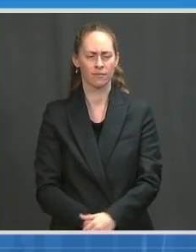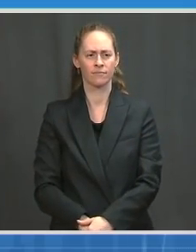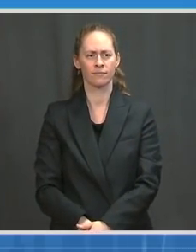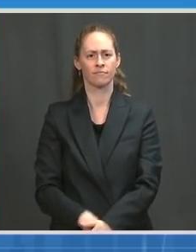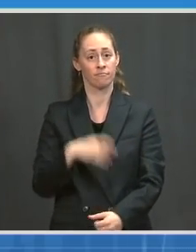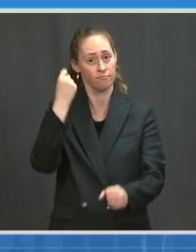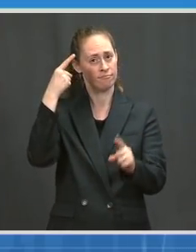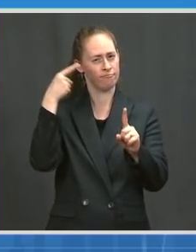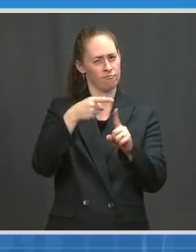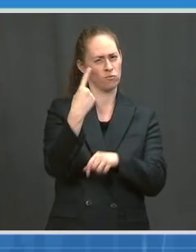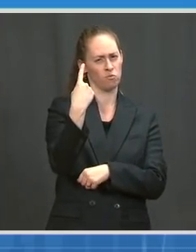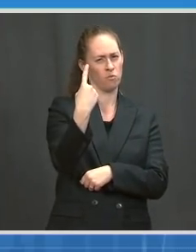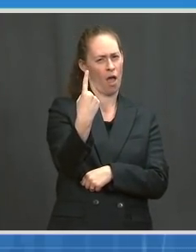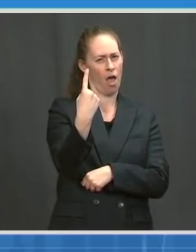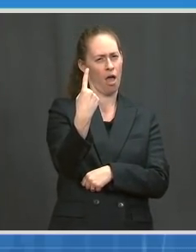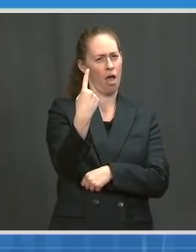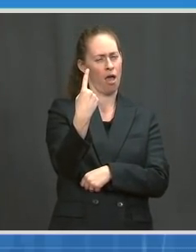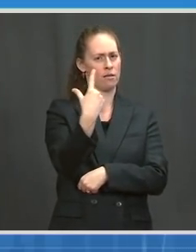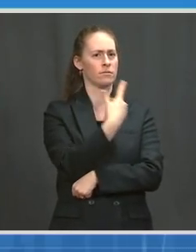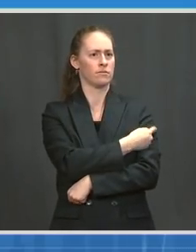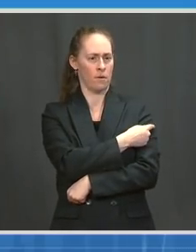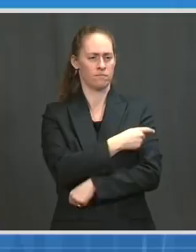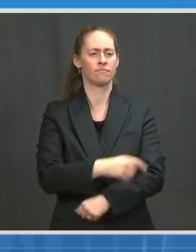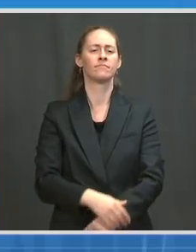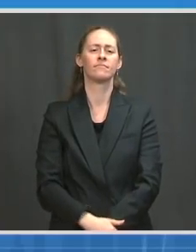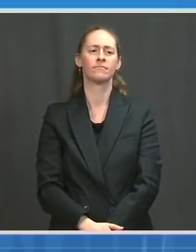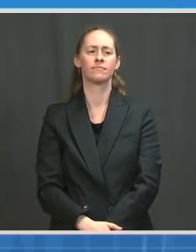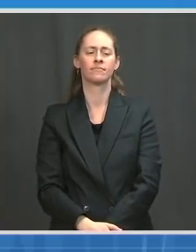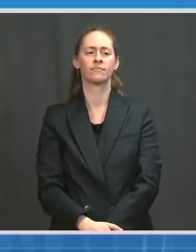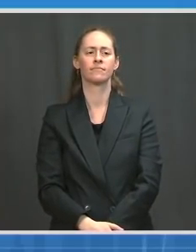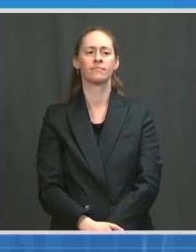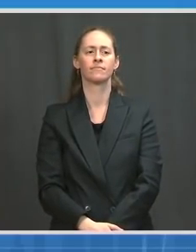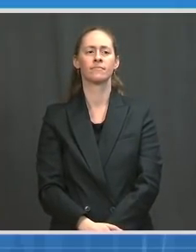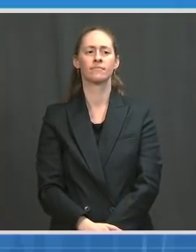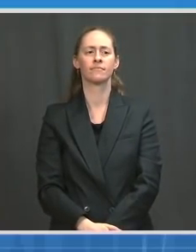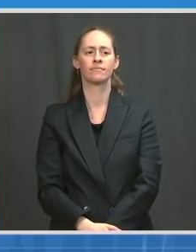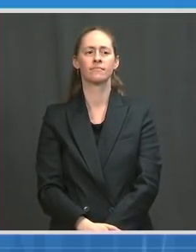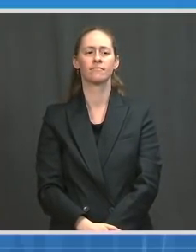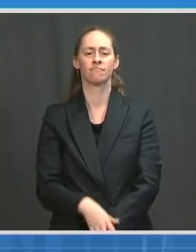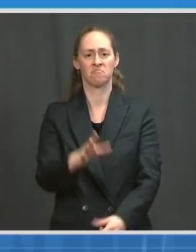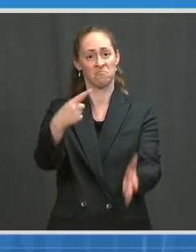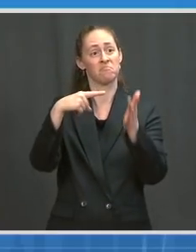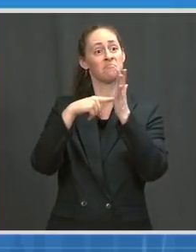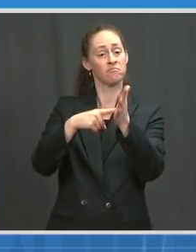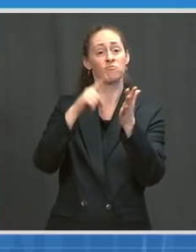people who had been previously infected actually showed enhanced both T-cell immunity